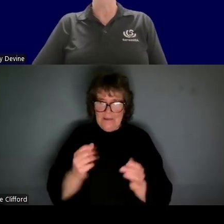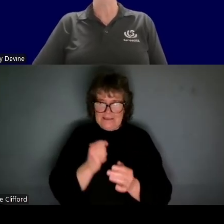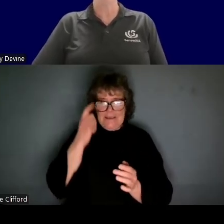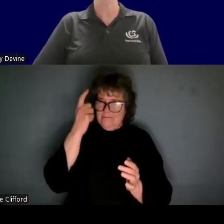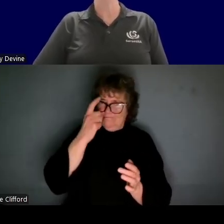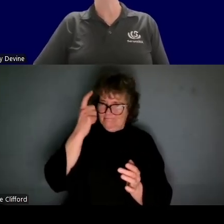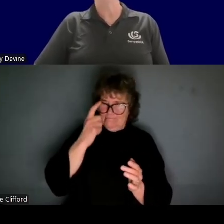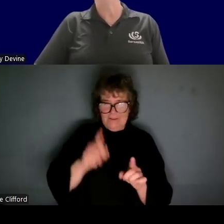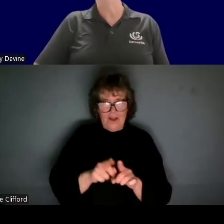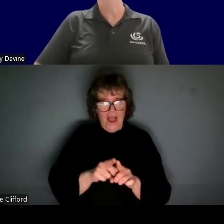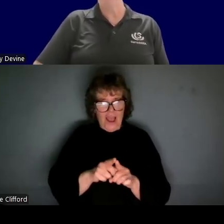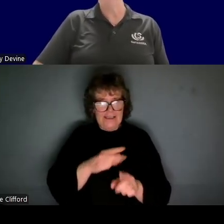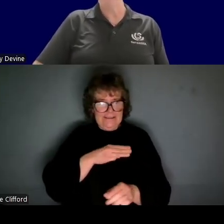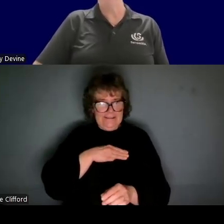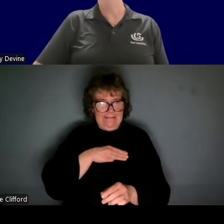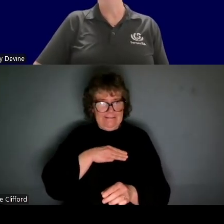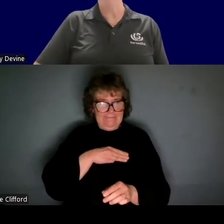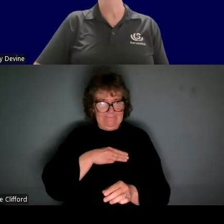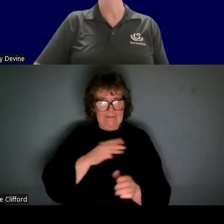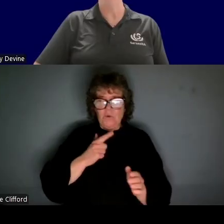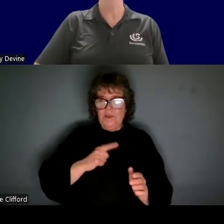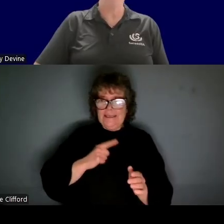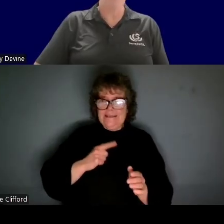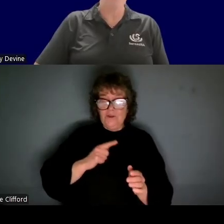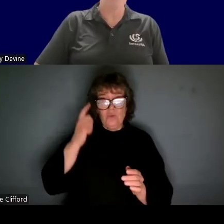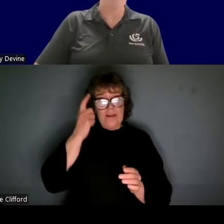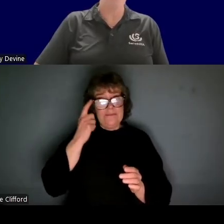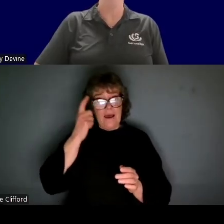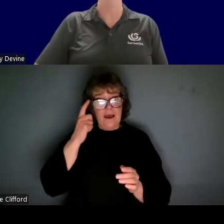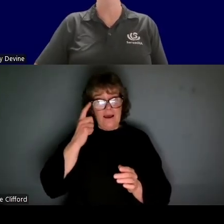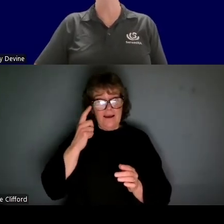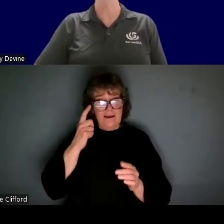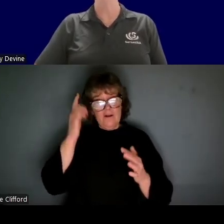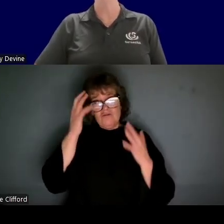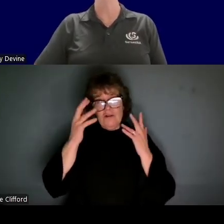We need to wonder and we need to reflect. Our job is not to make blanket statements. It is to